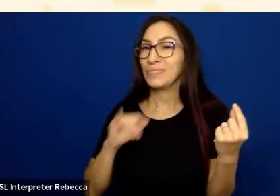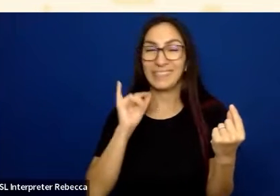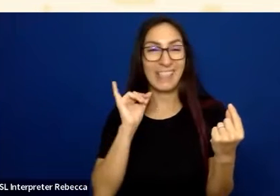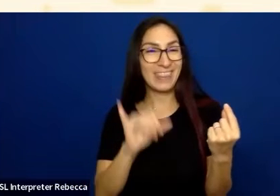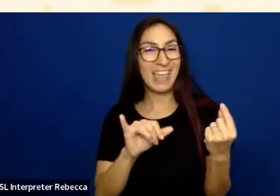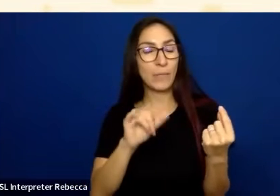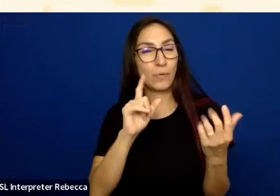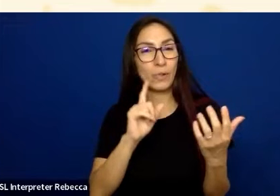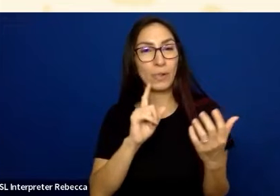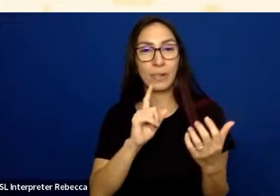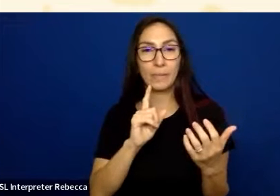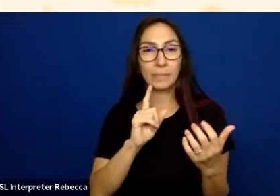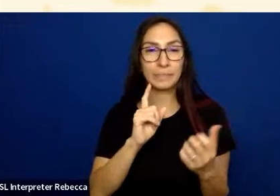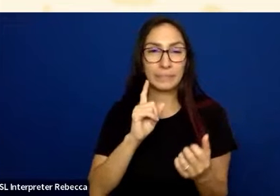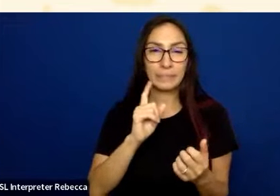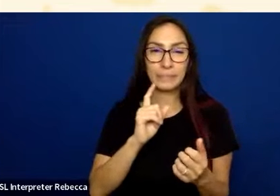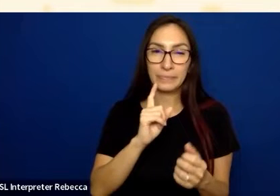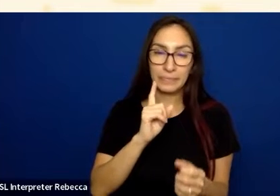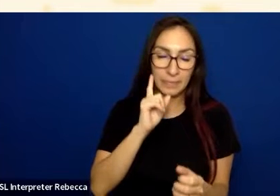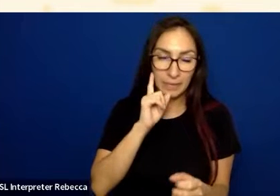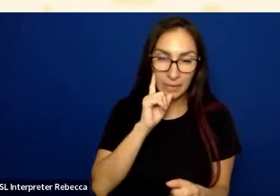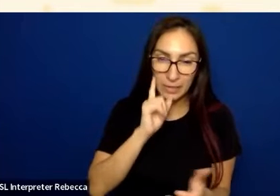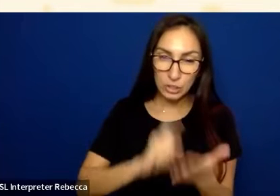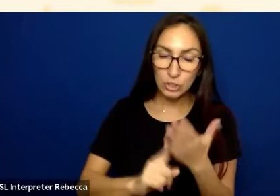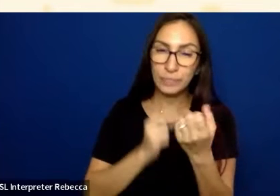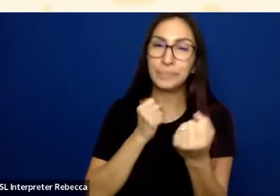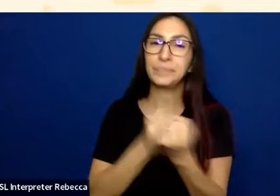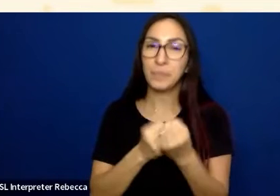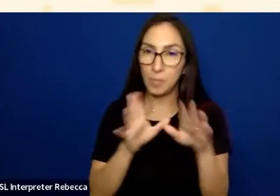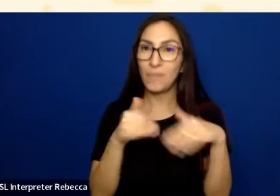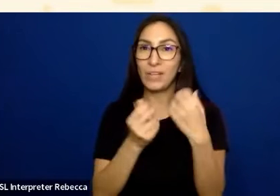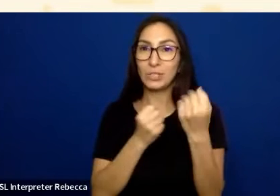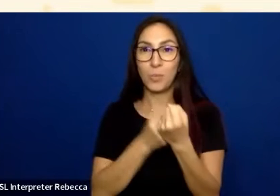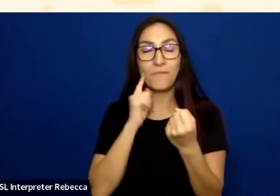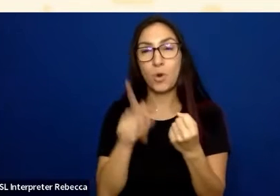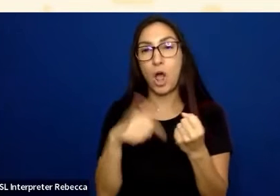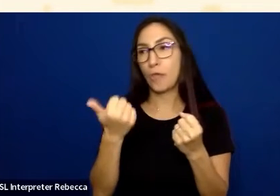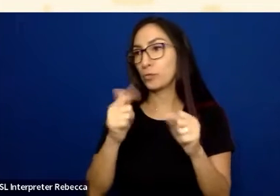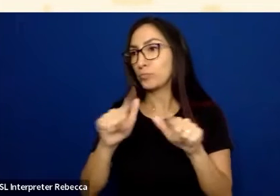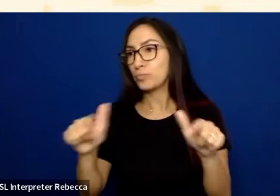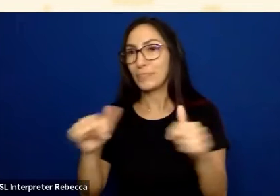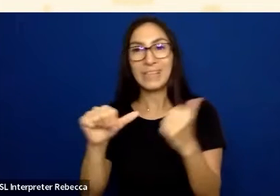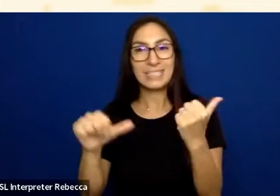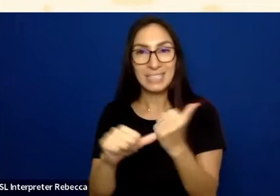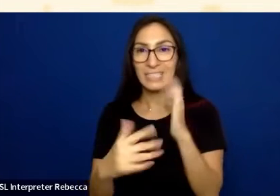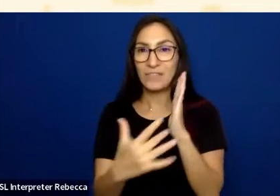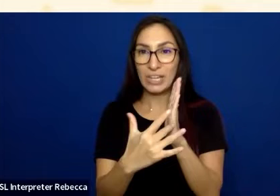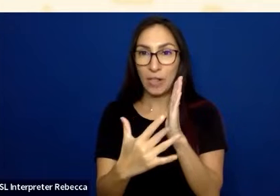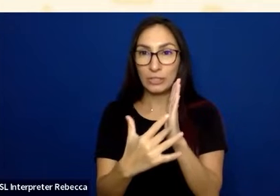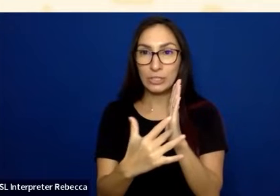for keyboard access, support for other assistive technologies is also taken care of.